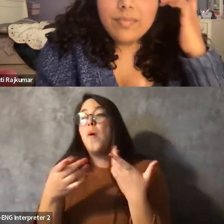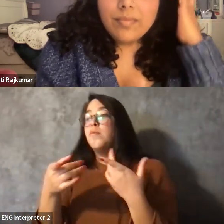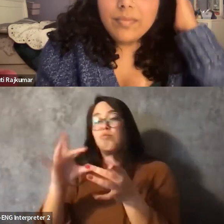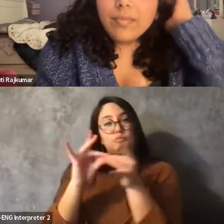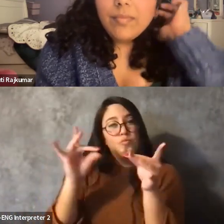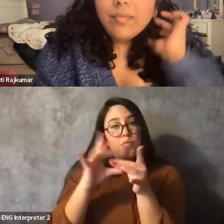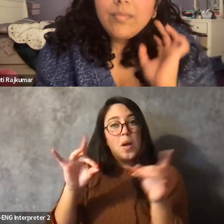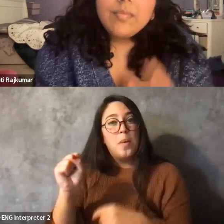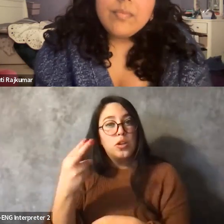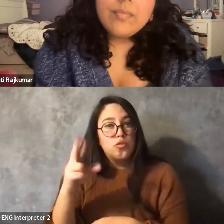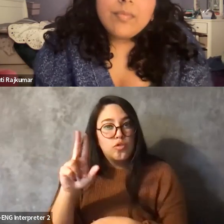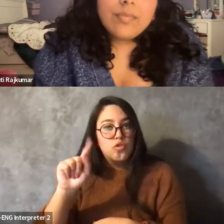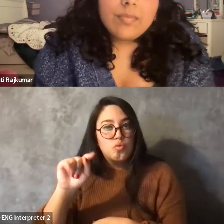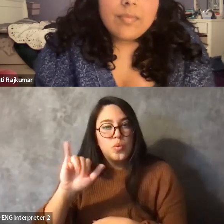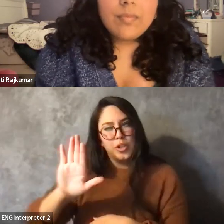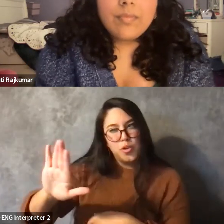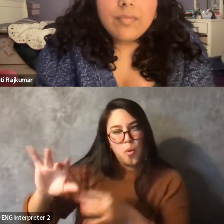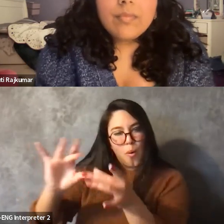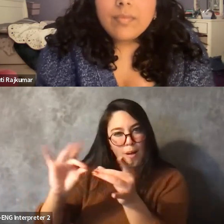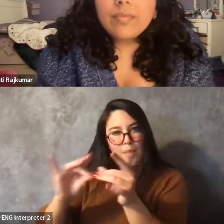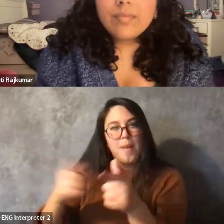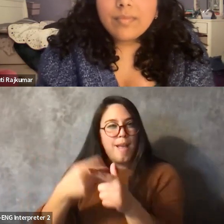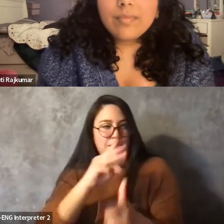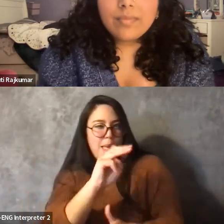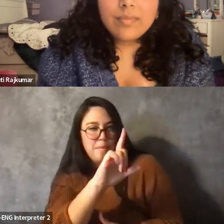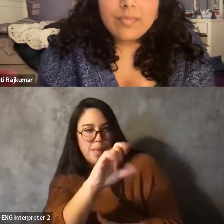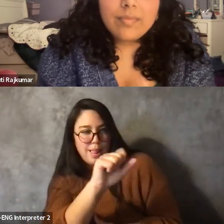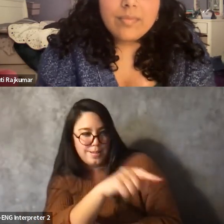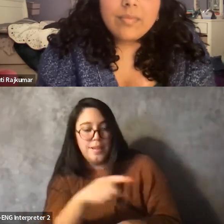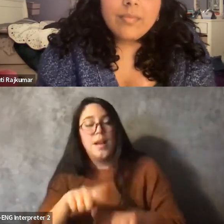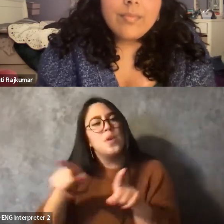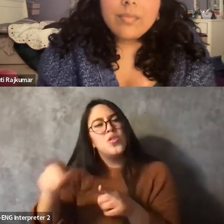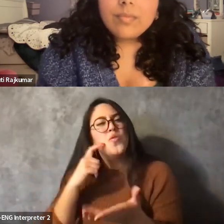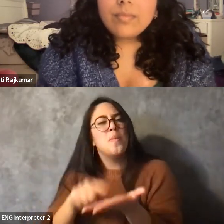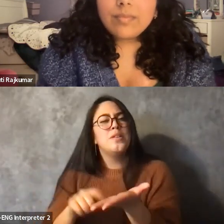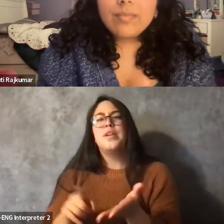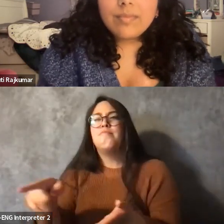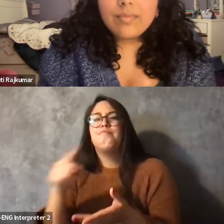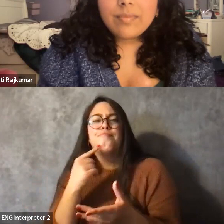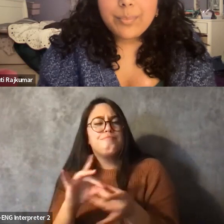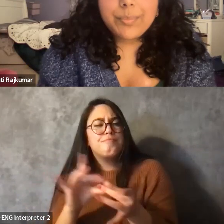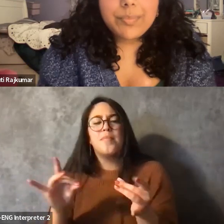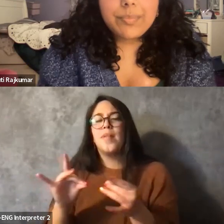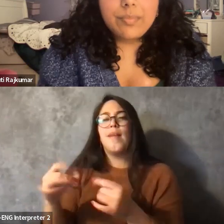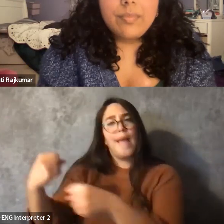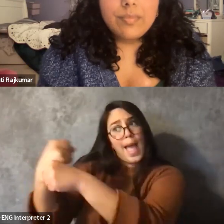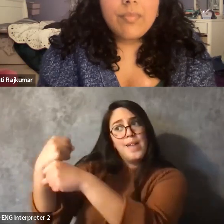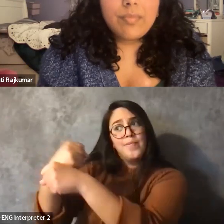But you mentioned advocacy and journalism don't usually go together. Can you expand on that?